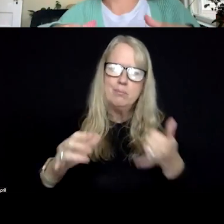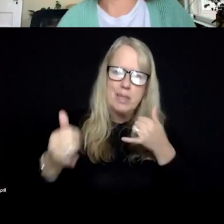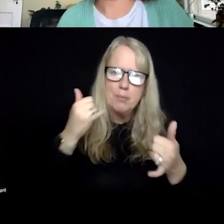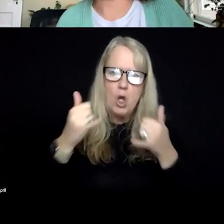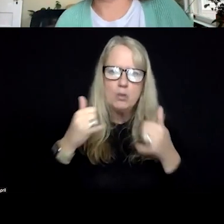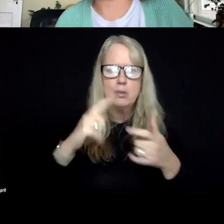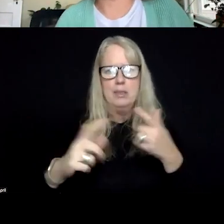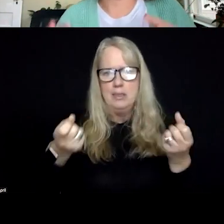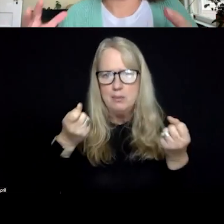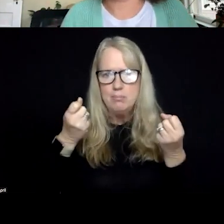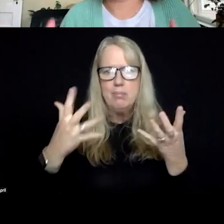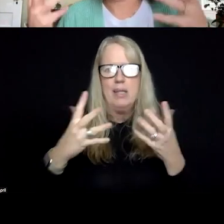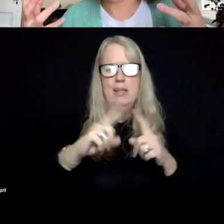USUALLY A BUNCH OF FIELDS THAT PREVENTS YOU FROM KEEPING CASE